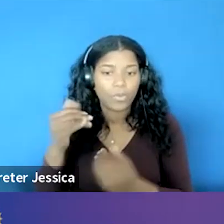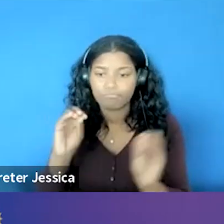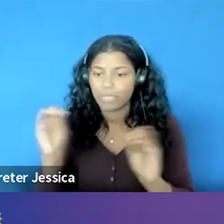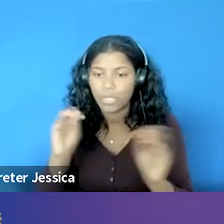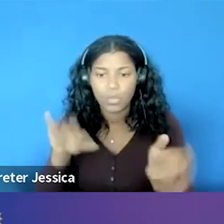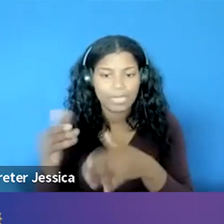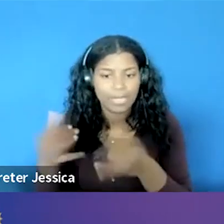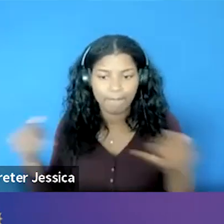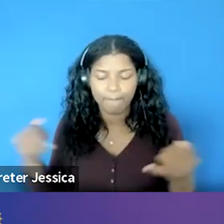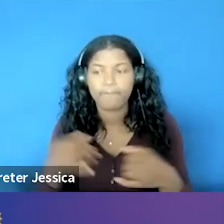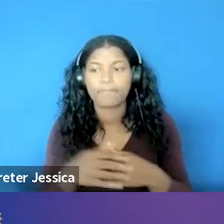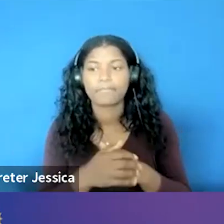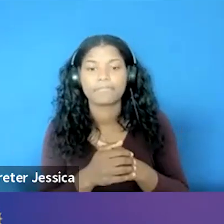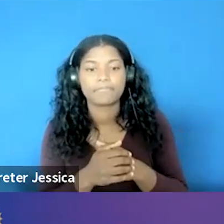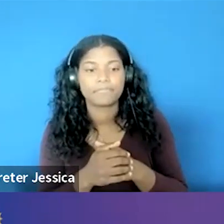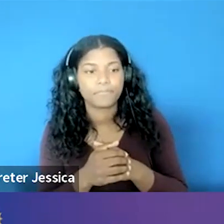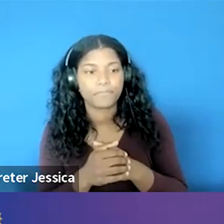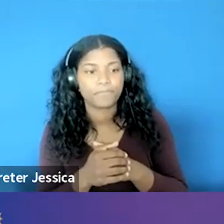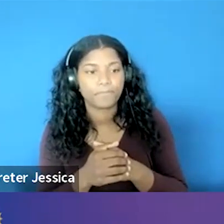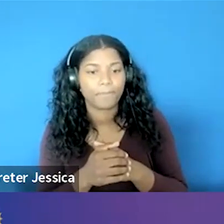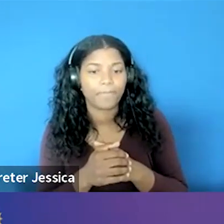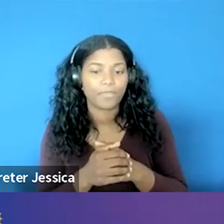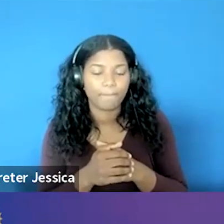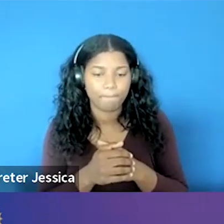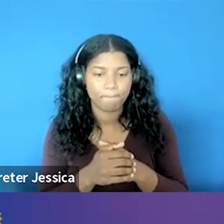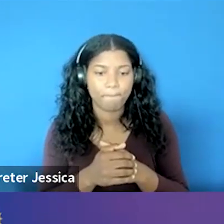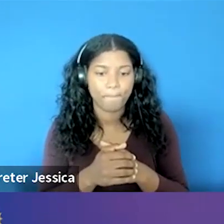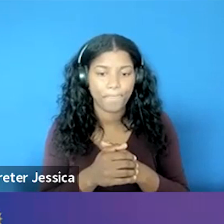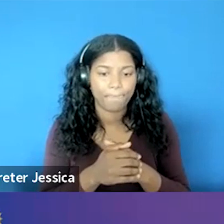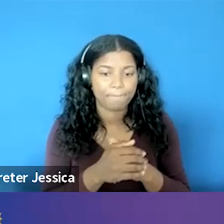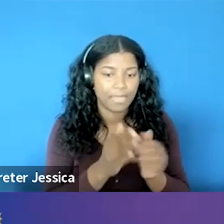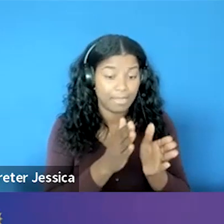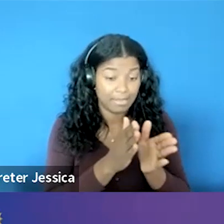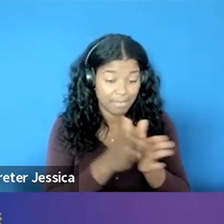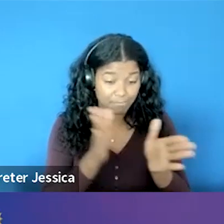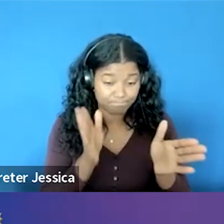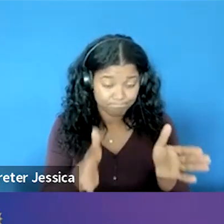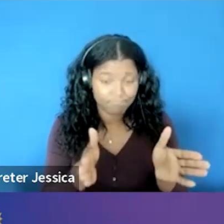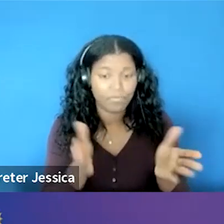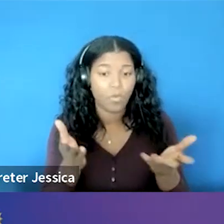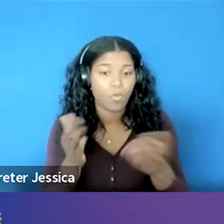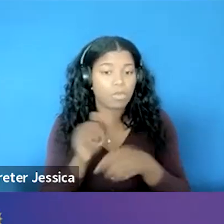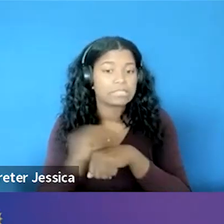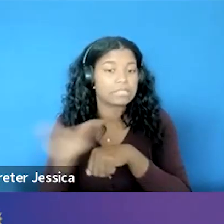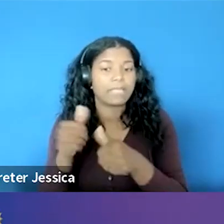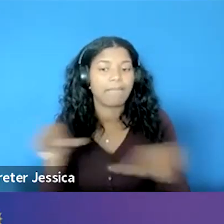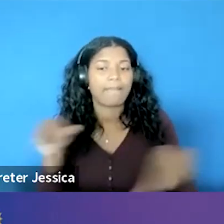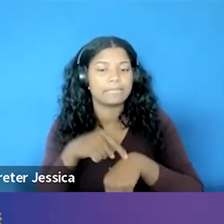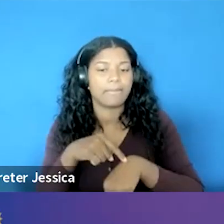Is there, you say we really have these windows here, or is it truly submit whenever you submit?